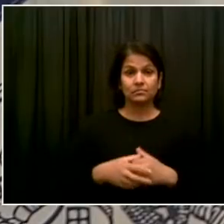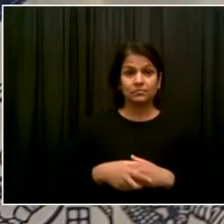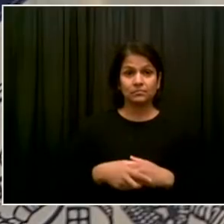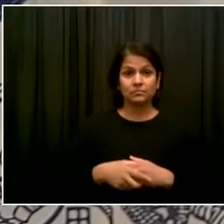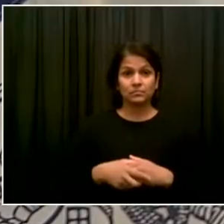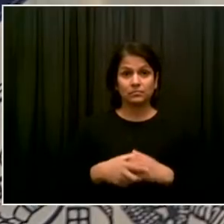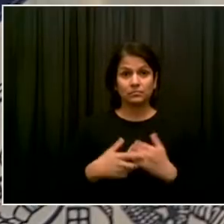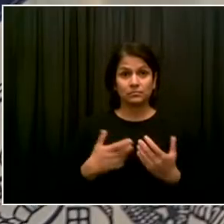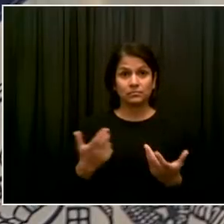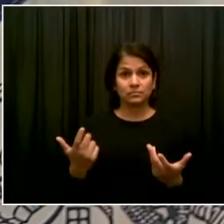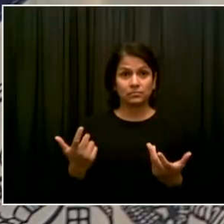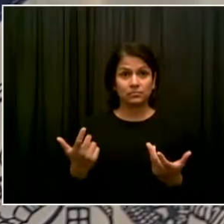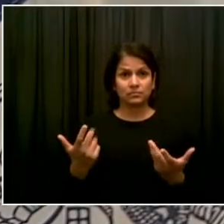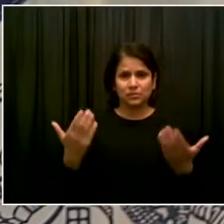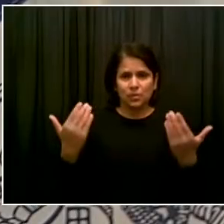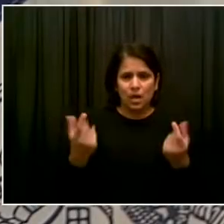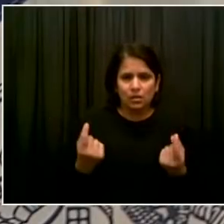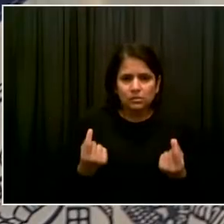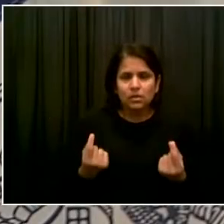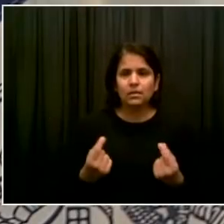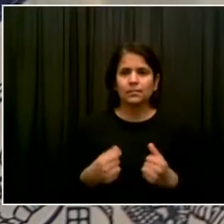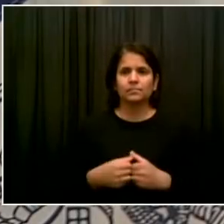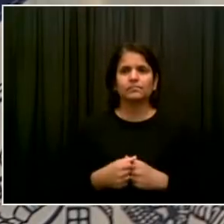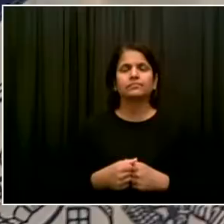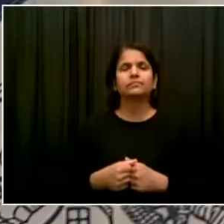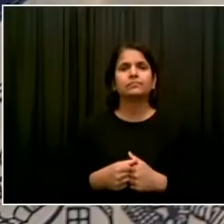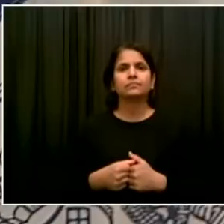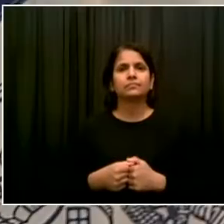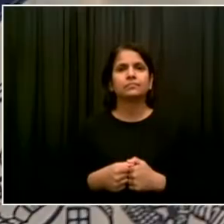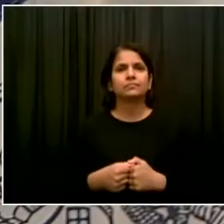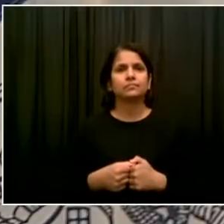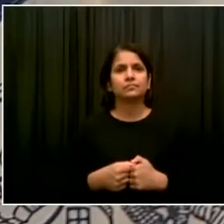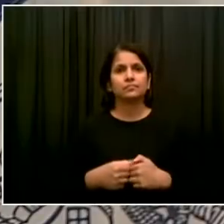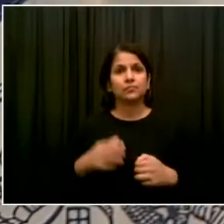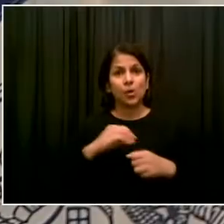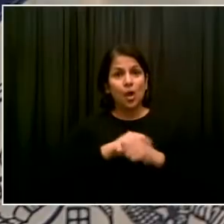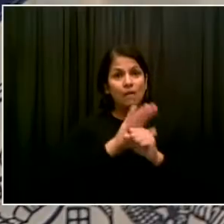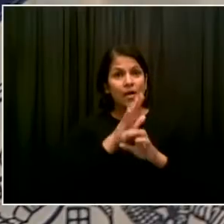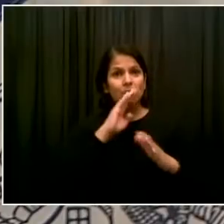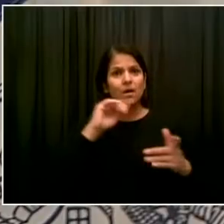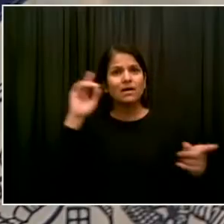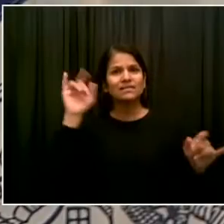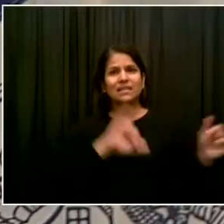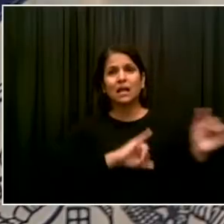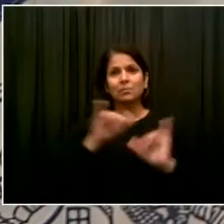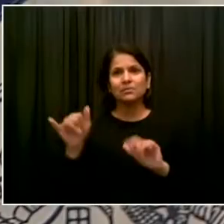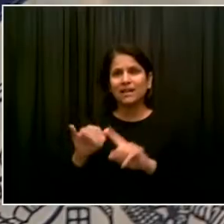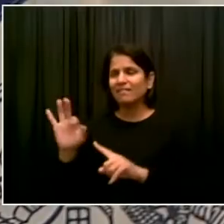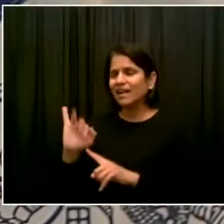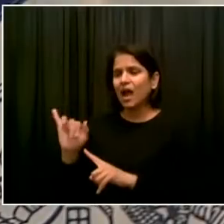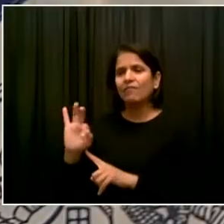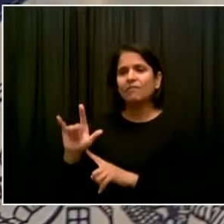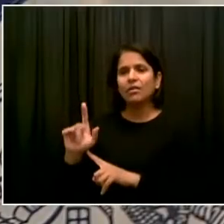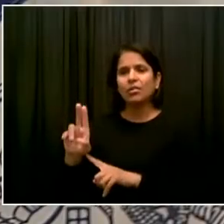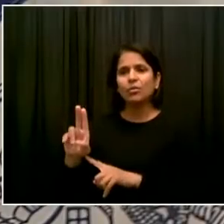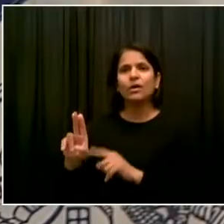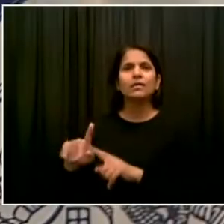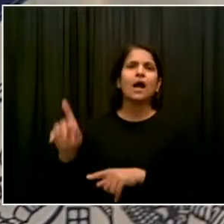MEDIL CA PROFESSIONALS EXPLAIN WHAT KIND OF FACE WE ARE IN THE PANDEMIC, WHAT SHOULD NEW